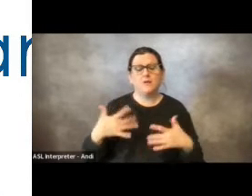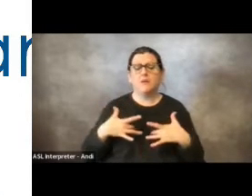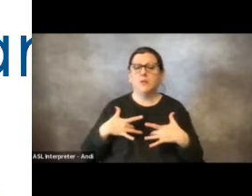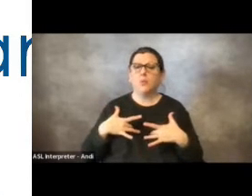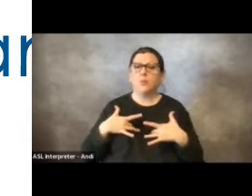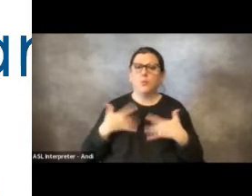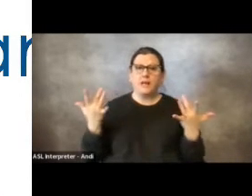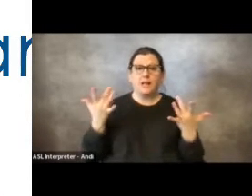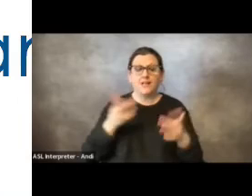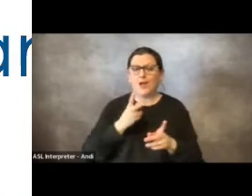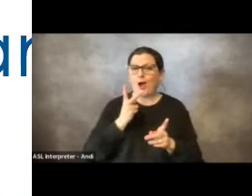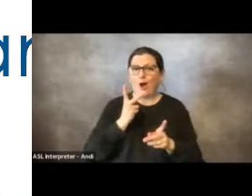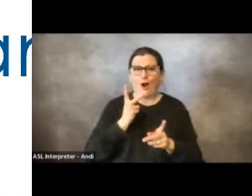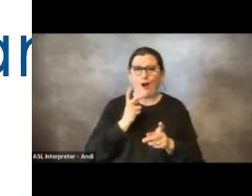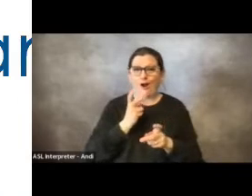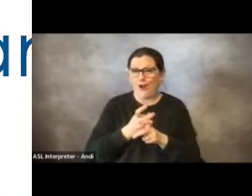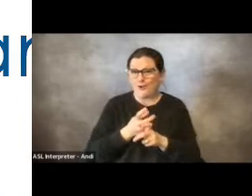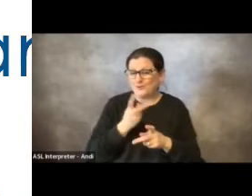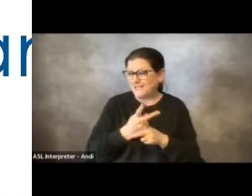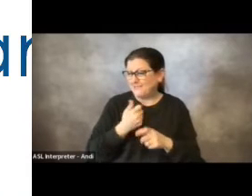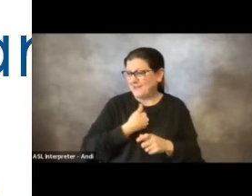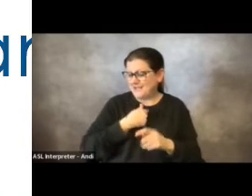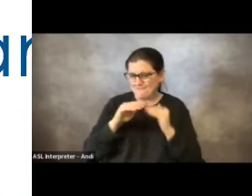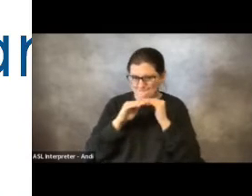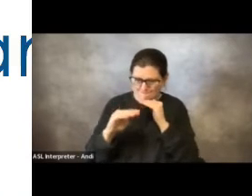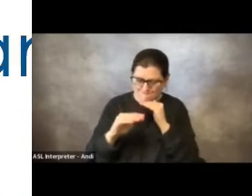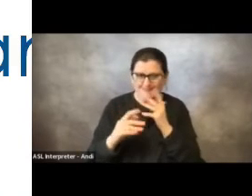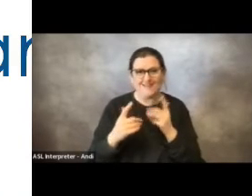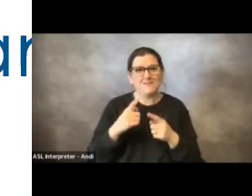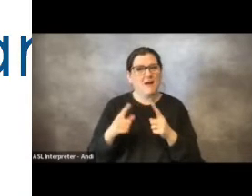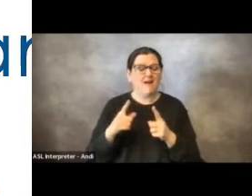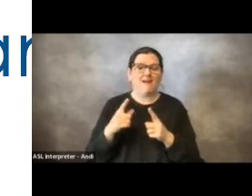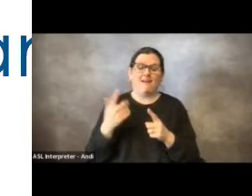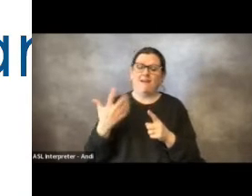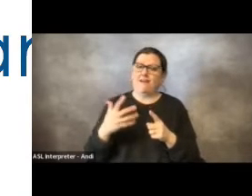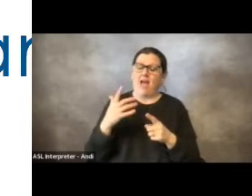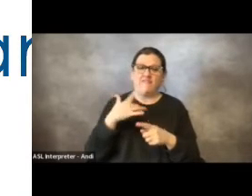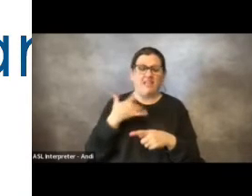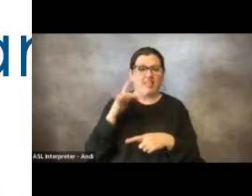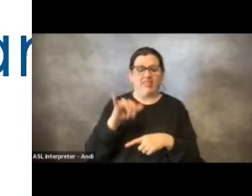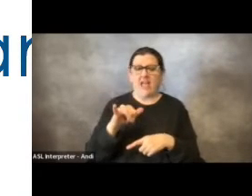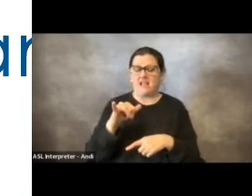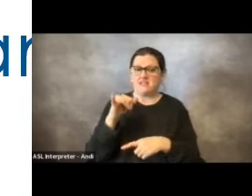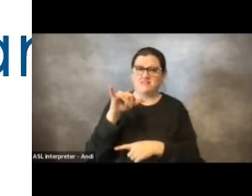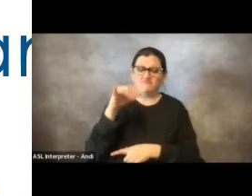hard to contain myself a bit on on how historic I think this partnership is, we are so